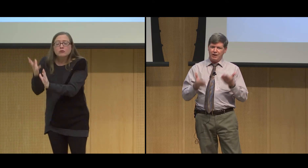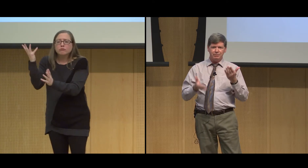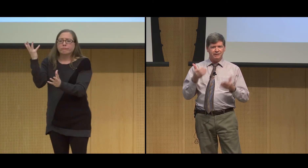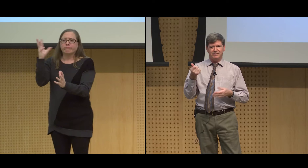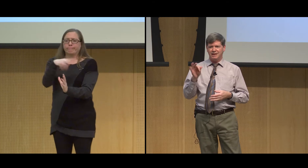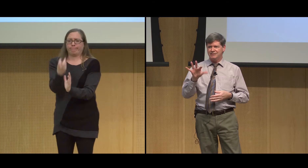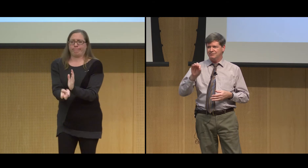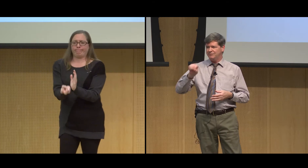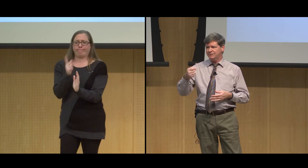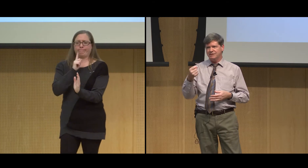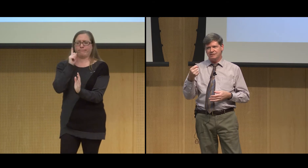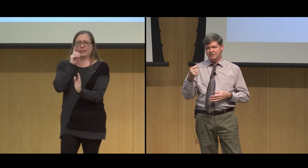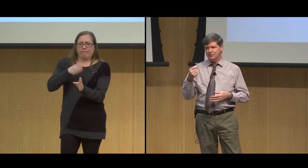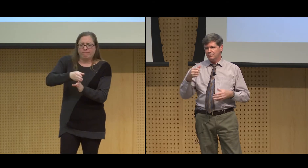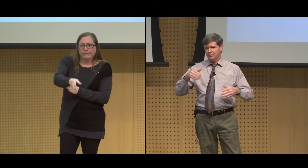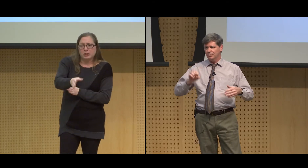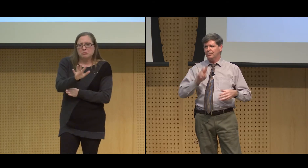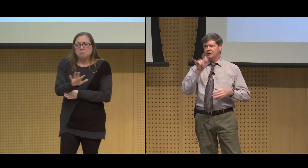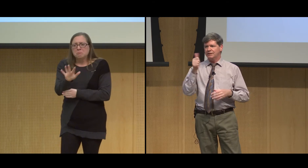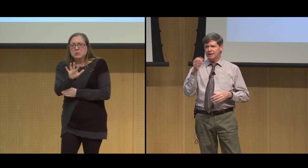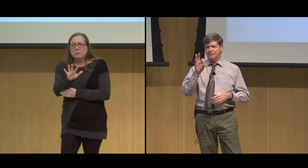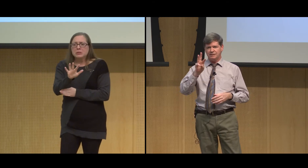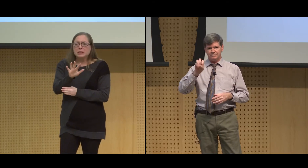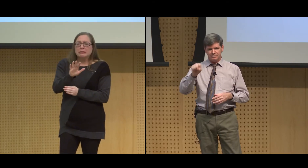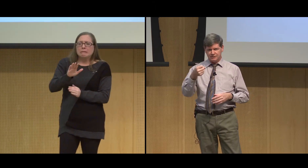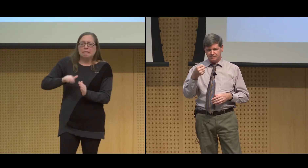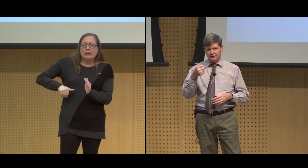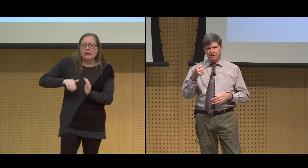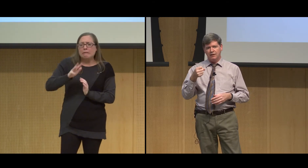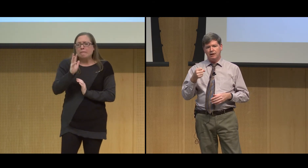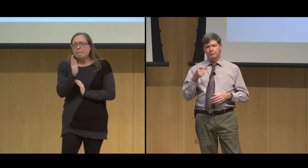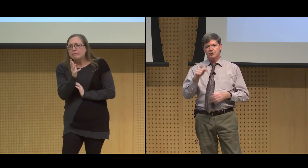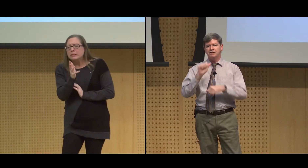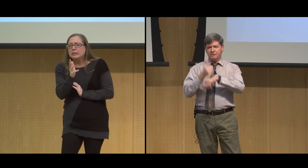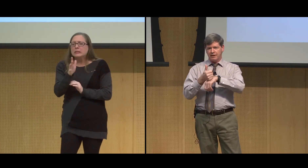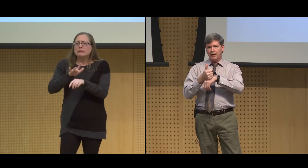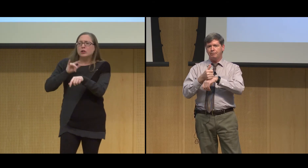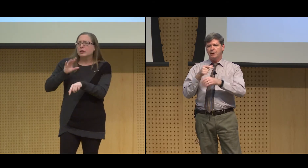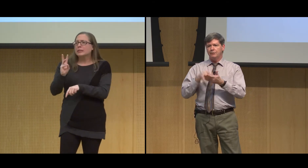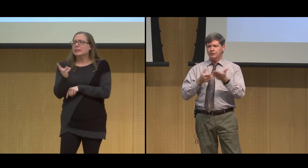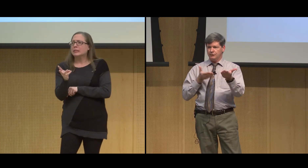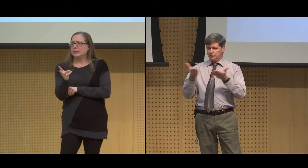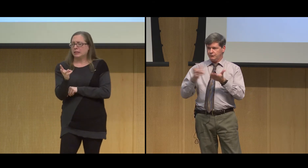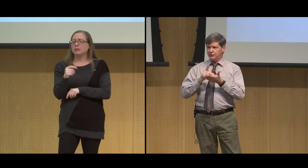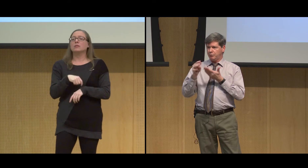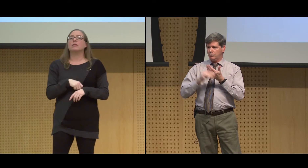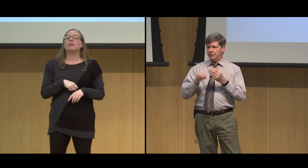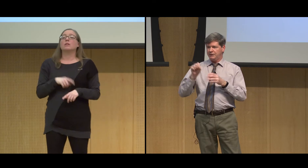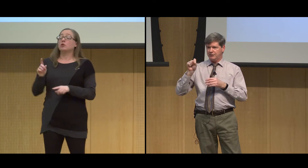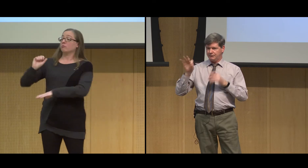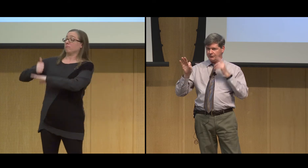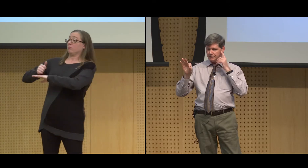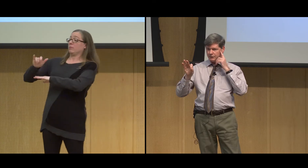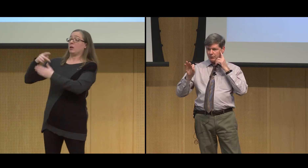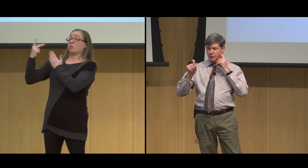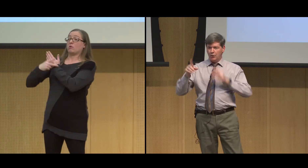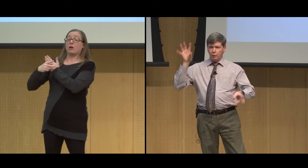probably in the 1950s or early 1960s. She set up this service program in San Francisco